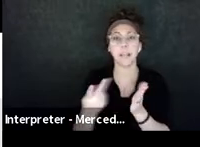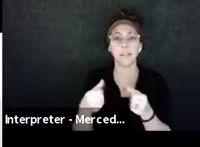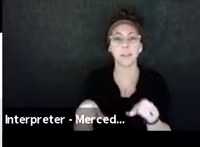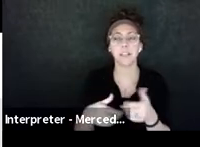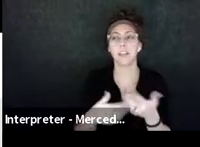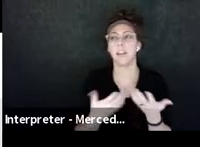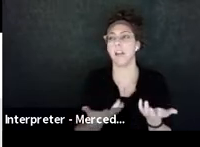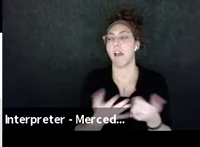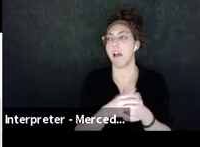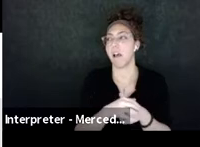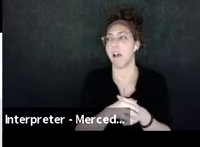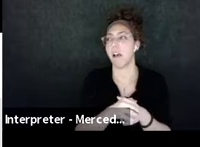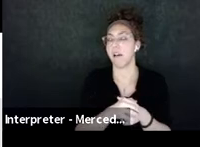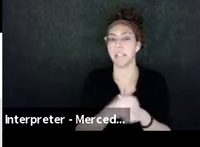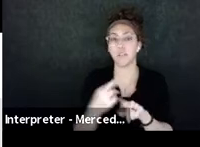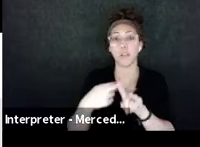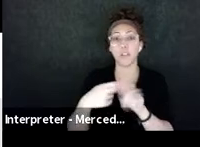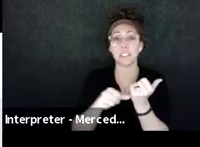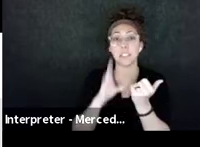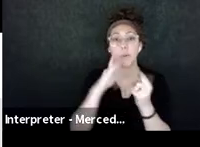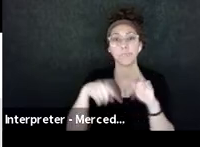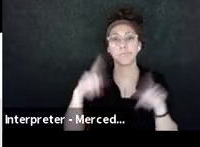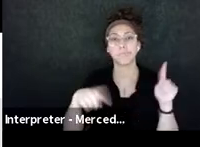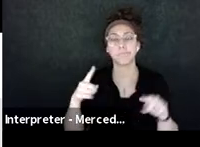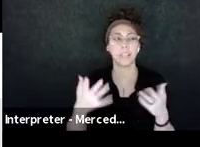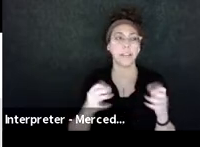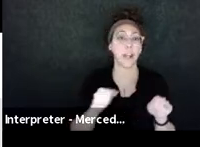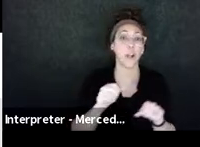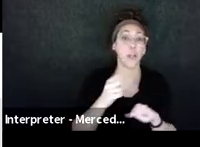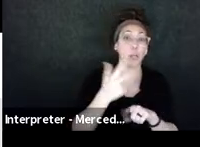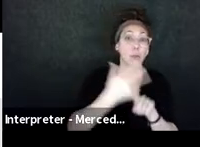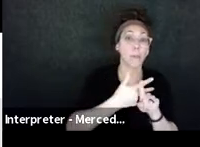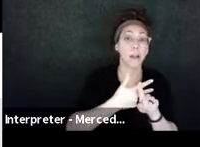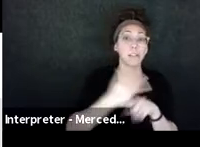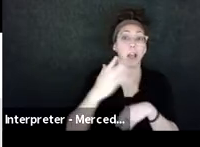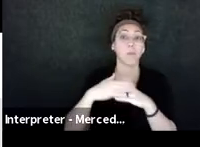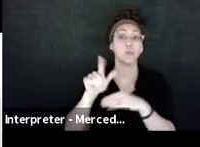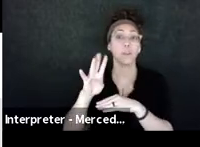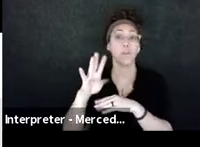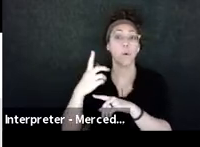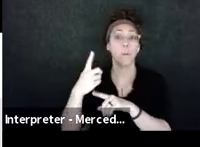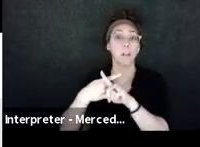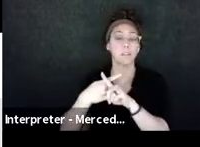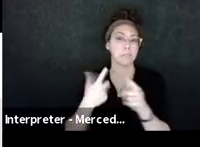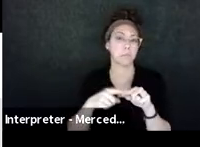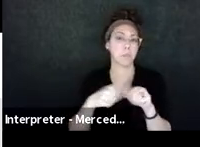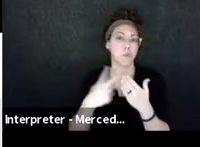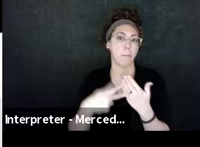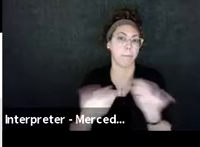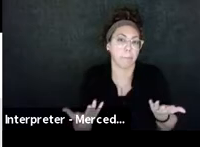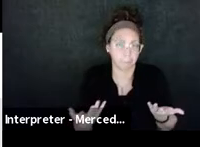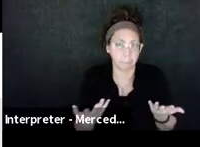maria.rodriguez: The rental assistance will vary from three months, all the way to up to 24 months depending on the program and depending on what their contract states.